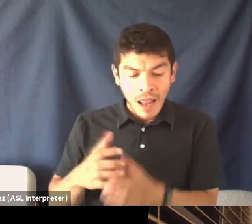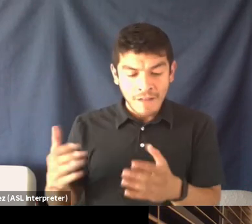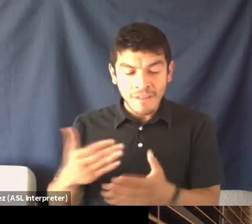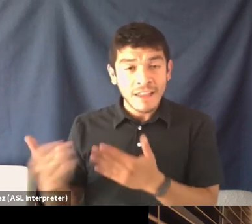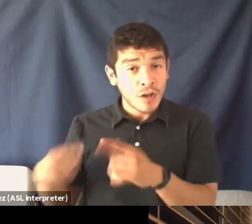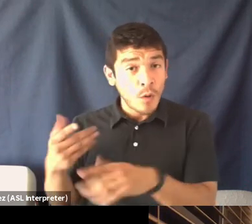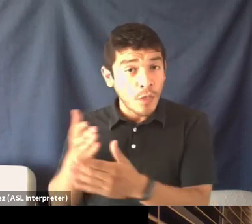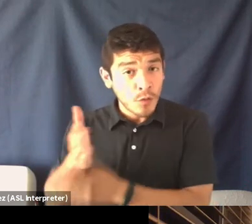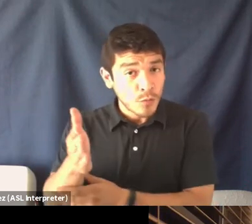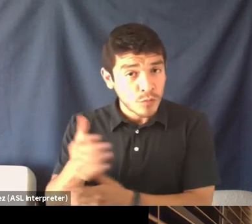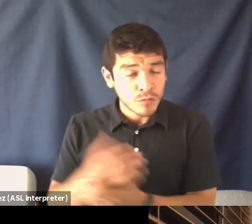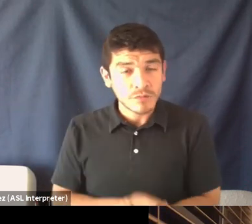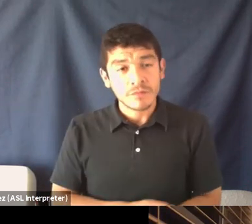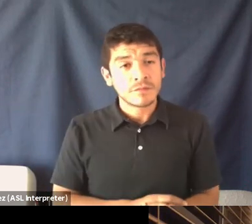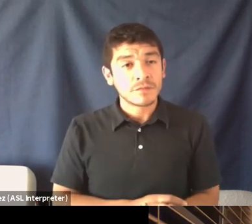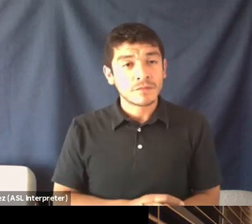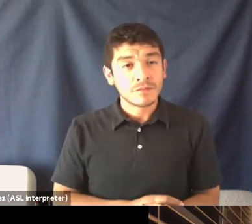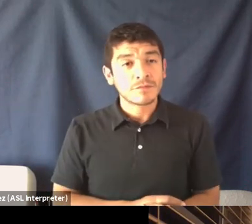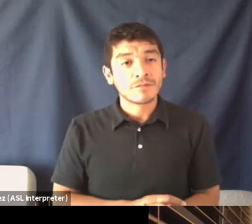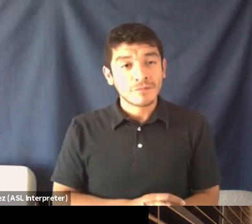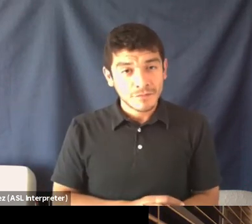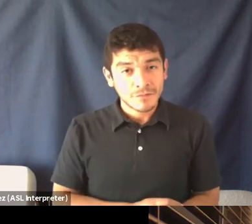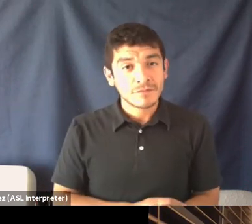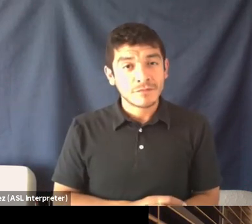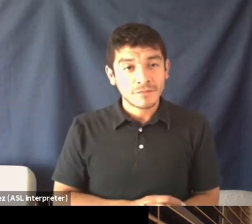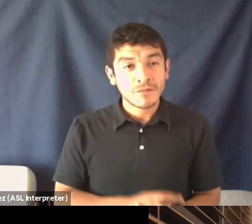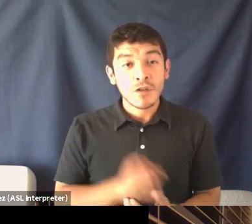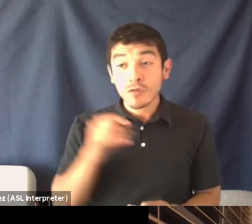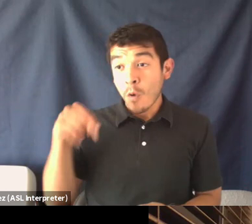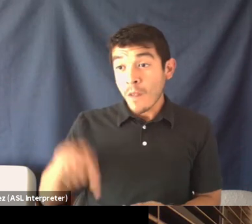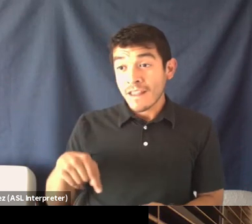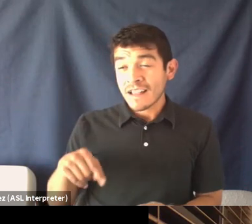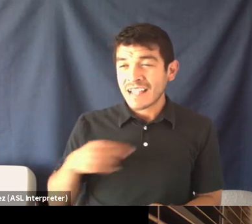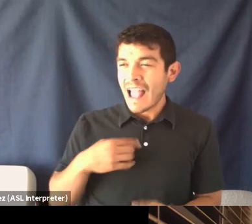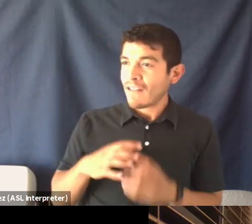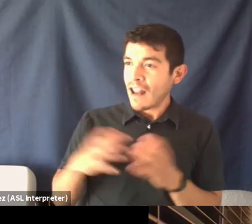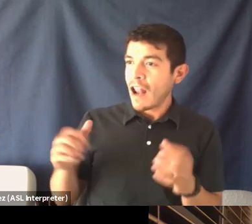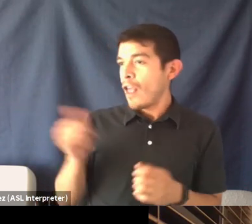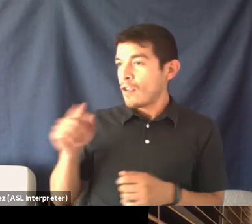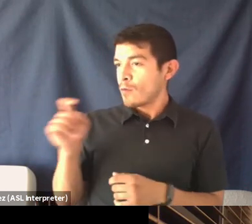But they were able to also perform as well. Exactly. So this raises a whole other question of how